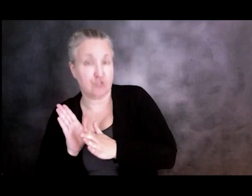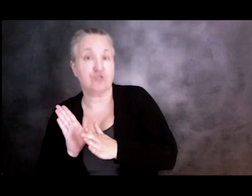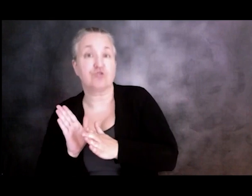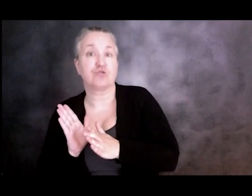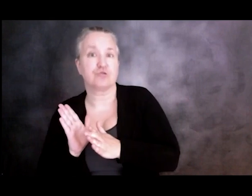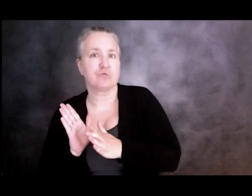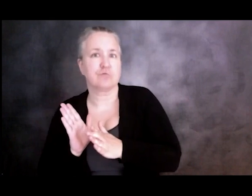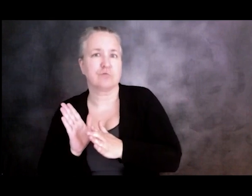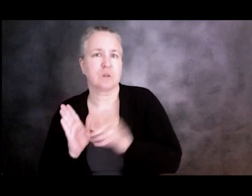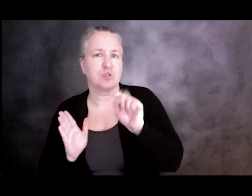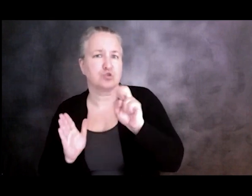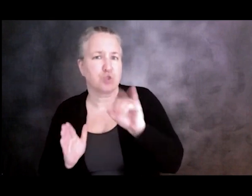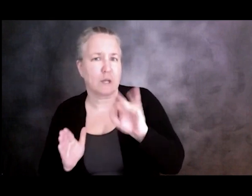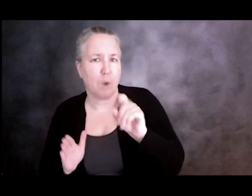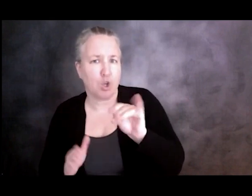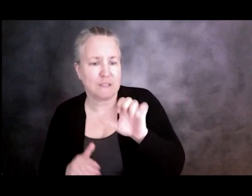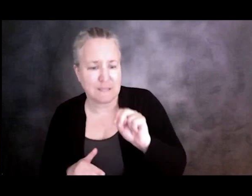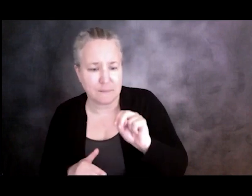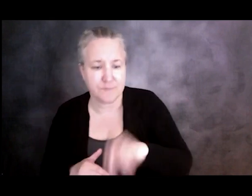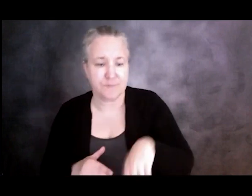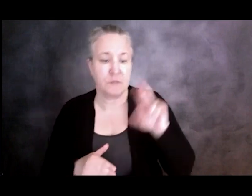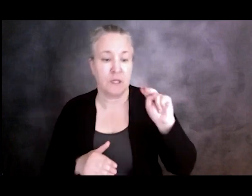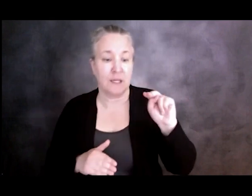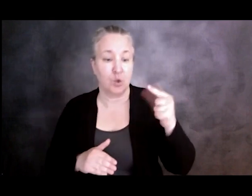Toni Morrison's work and Ngugi wa Thiong'o's work come to mind